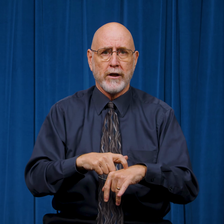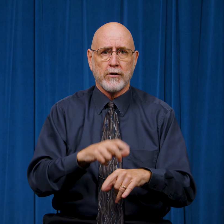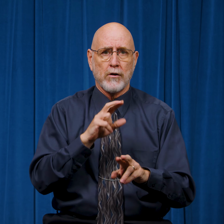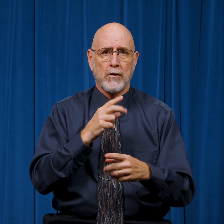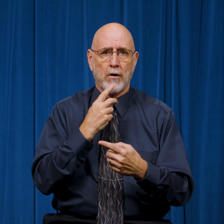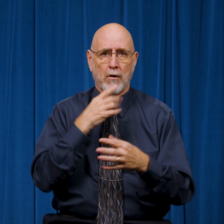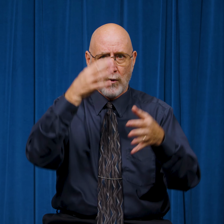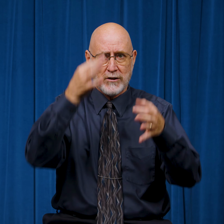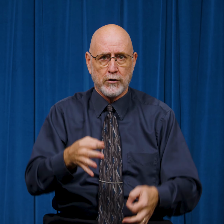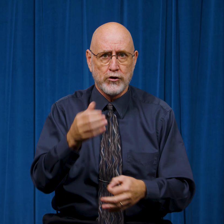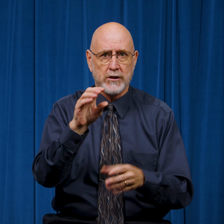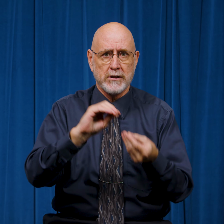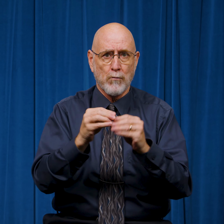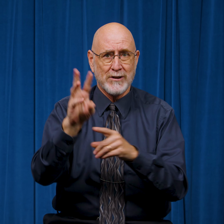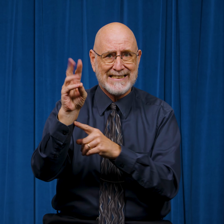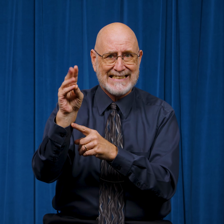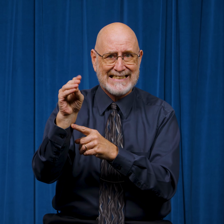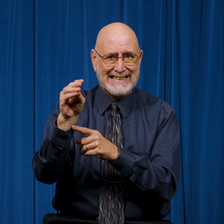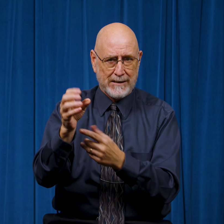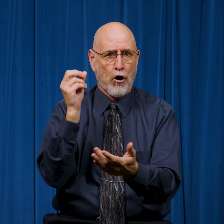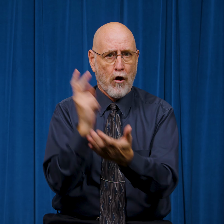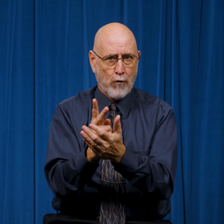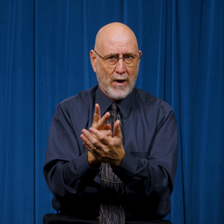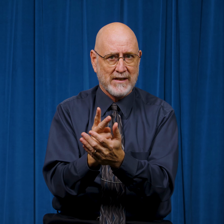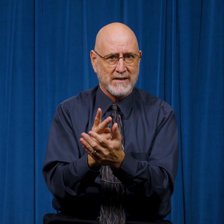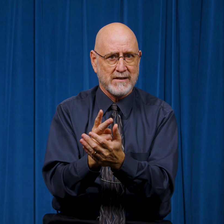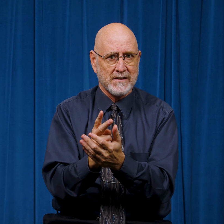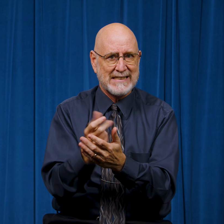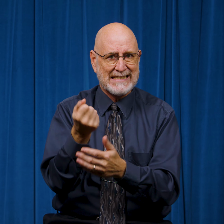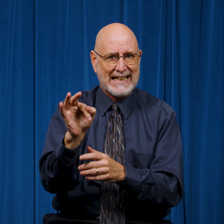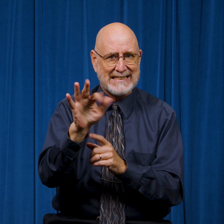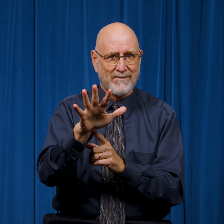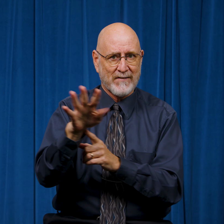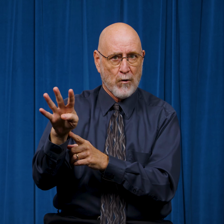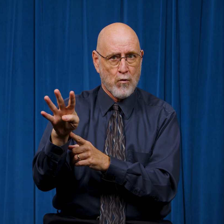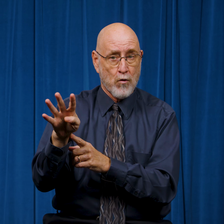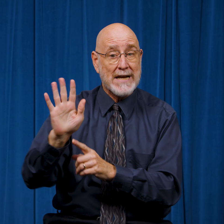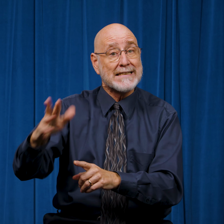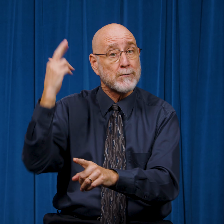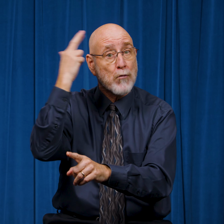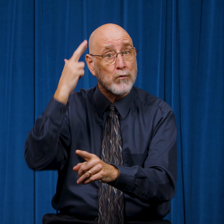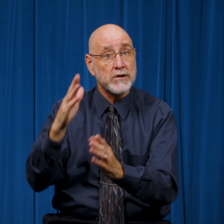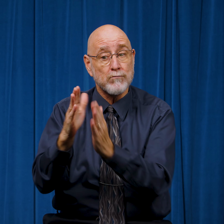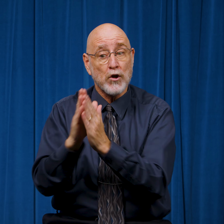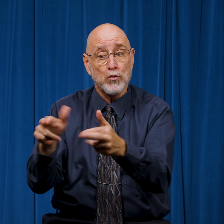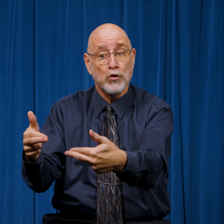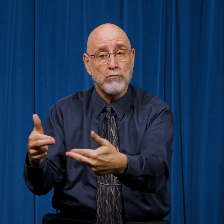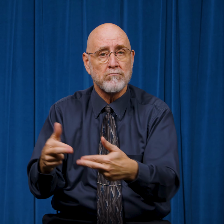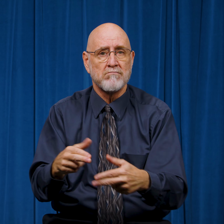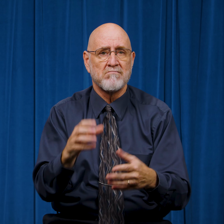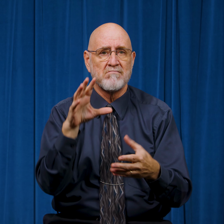authorized this edition in 1954 and gave as its purpose the following statement: